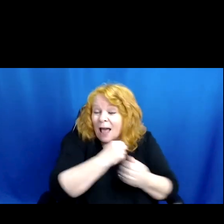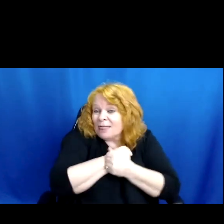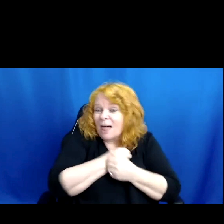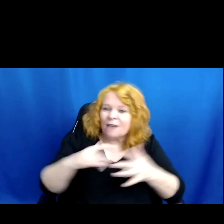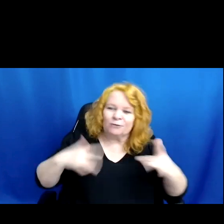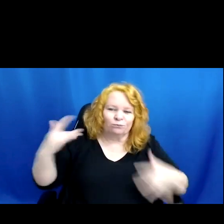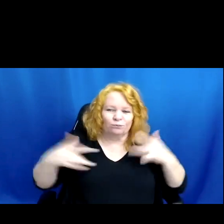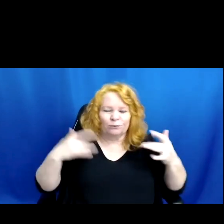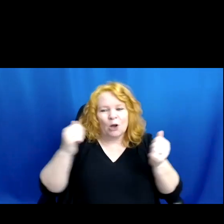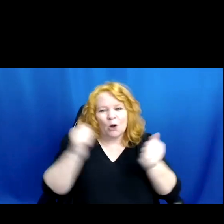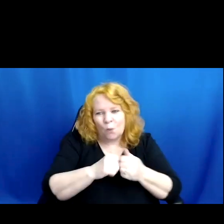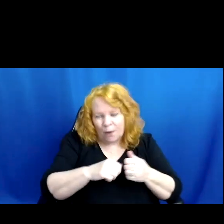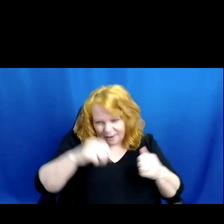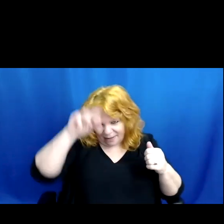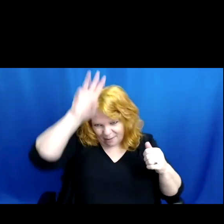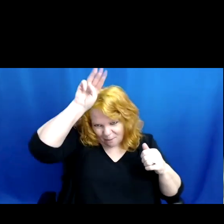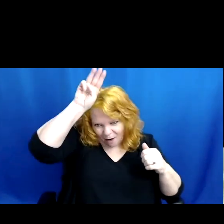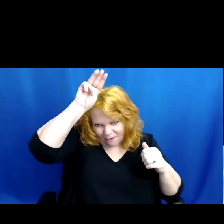So we will do lots of ribbiting.